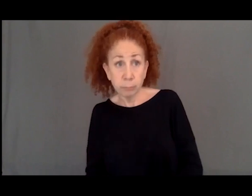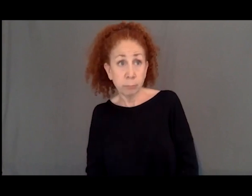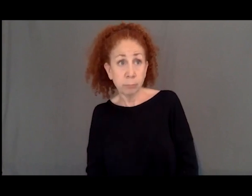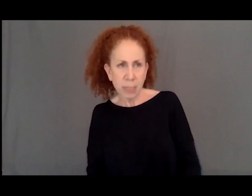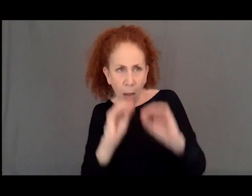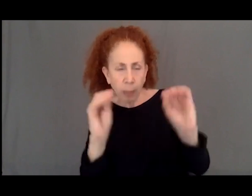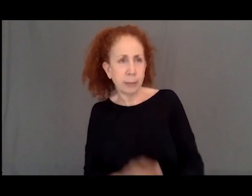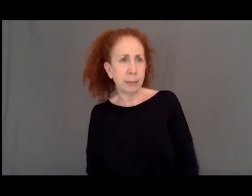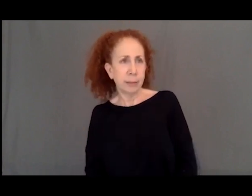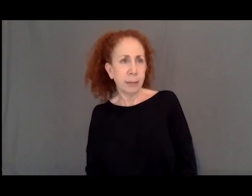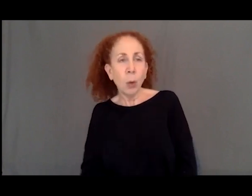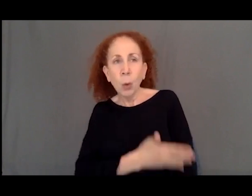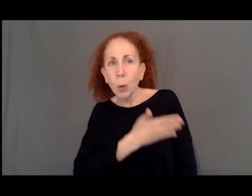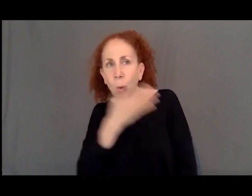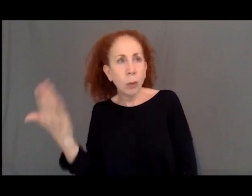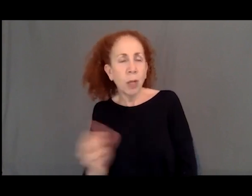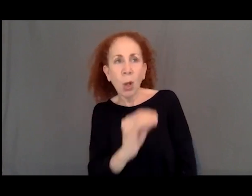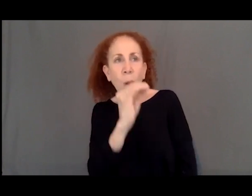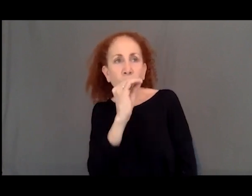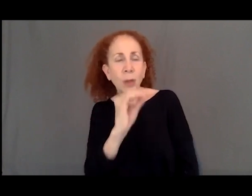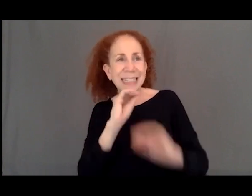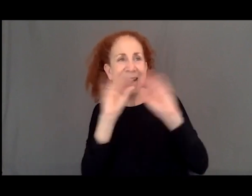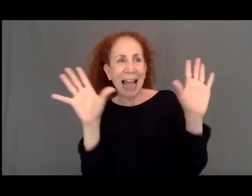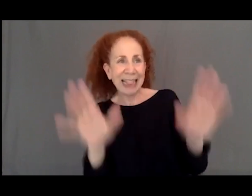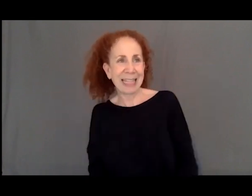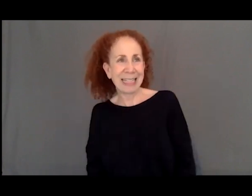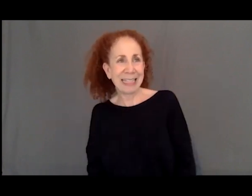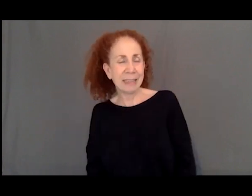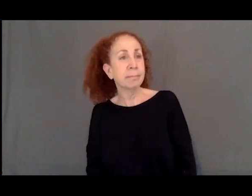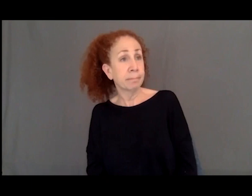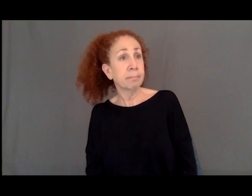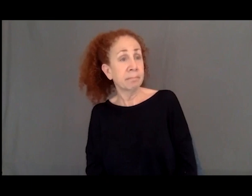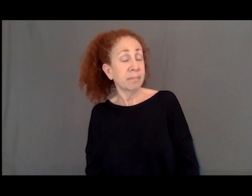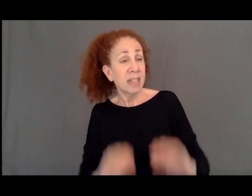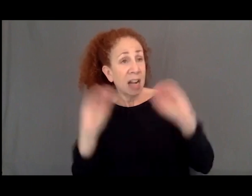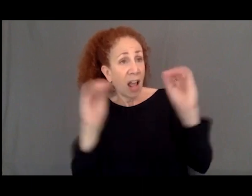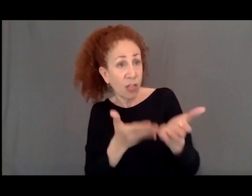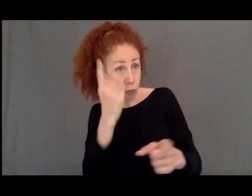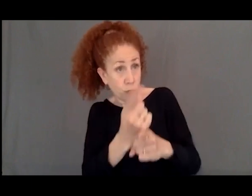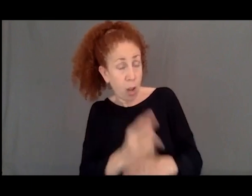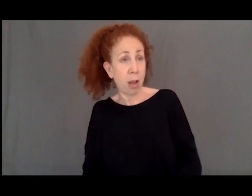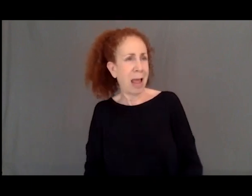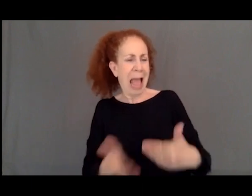None, zero, zilch, nada, nothing, and however you